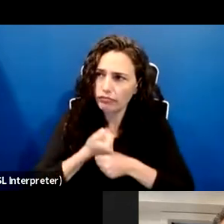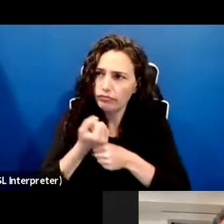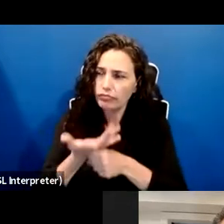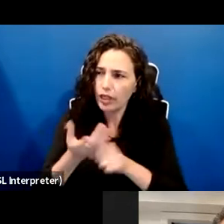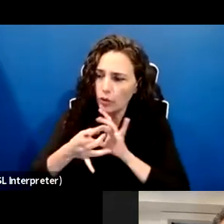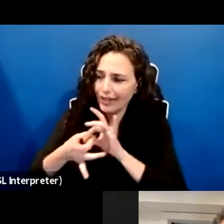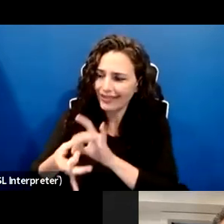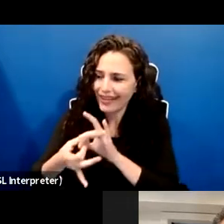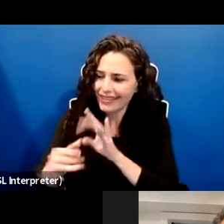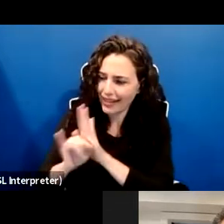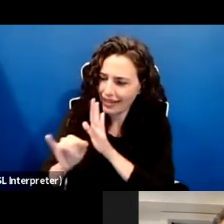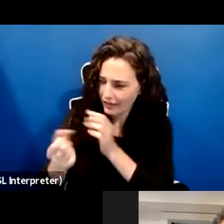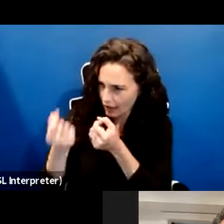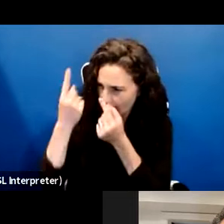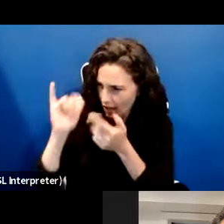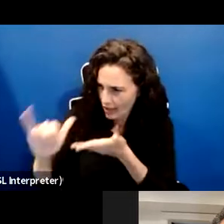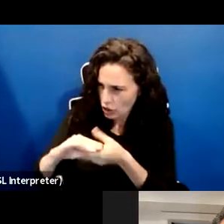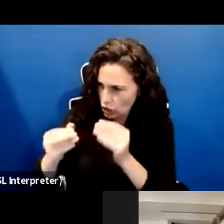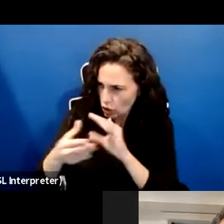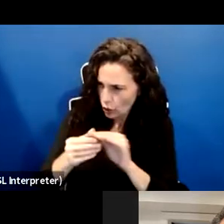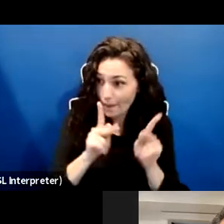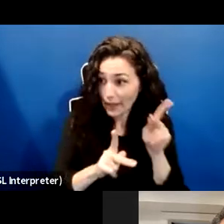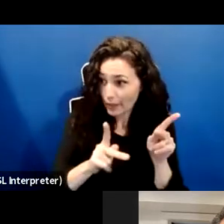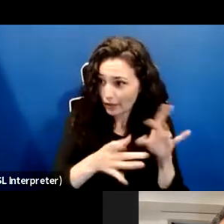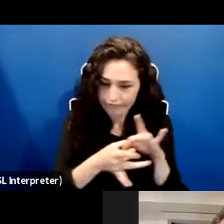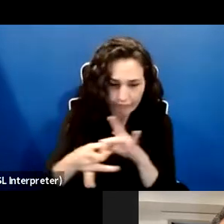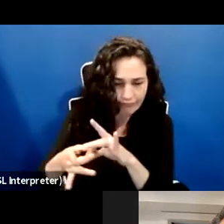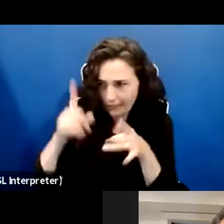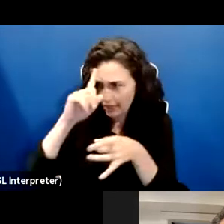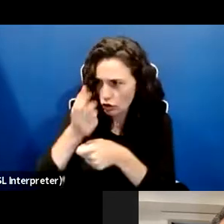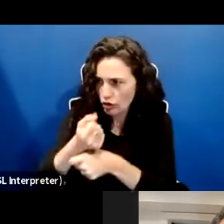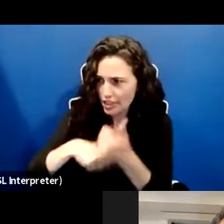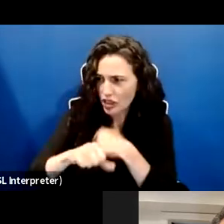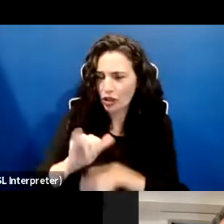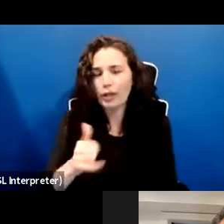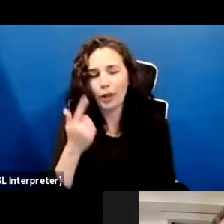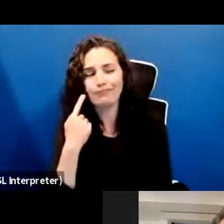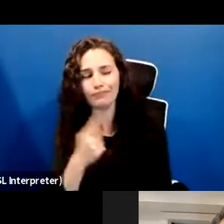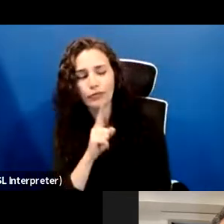so people relate to it and they trust you. They, you know, they know that you're for real and you're actually,